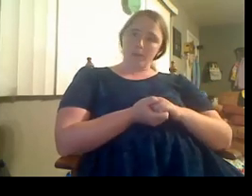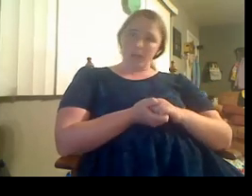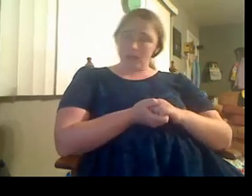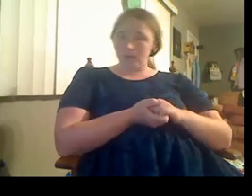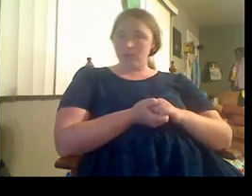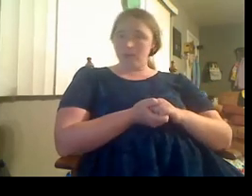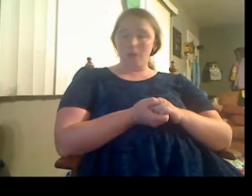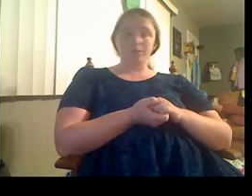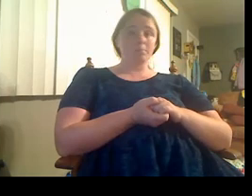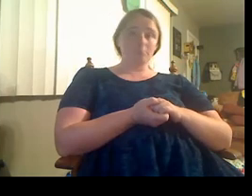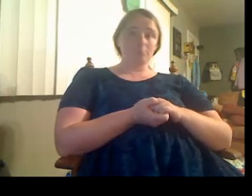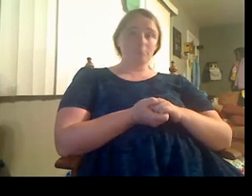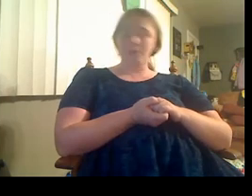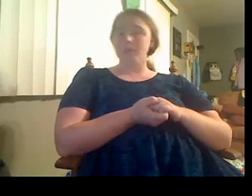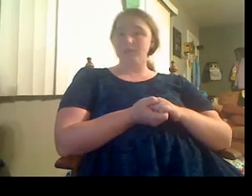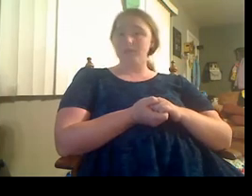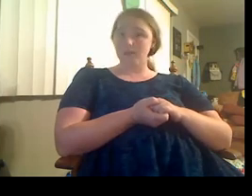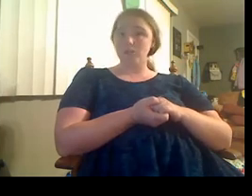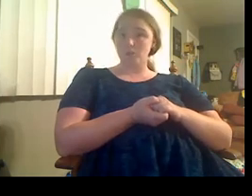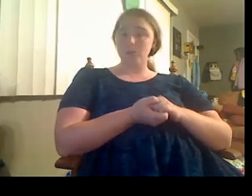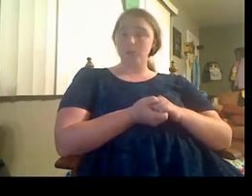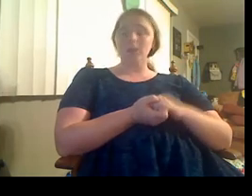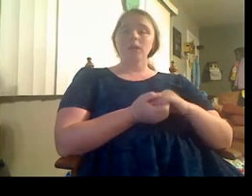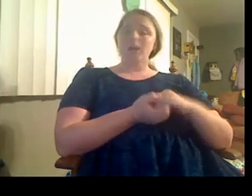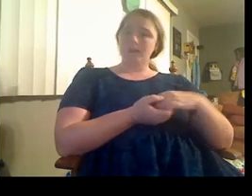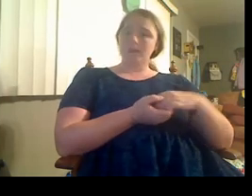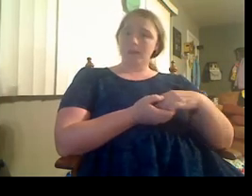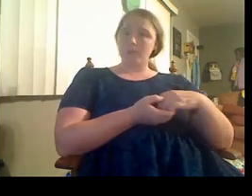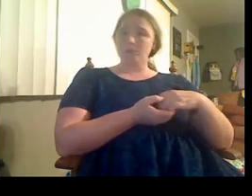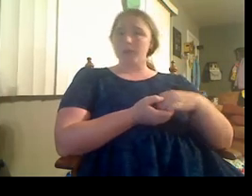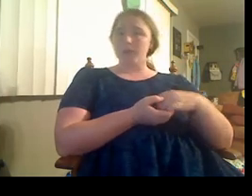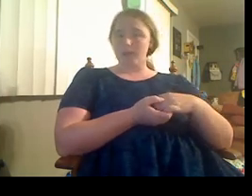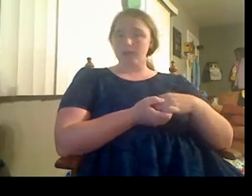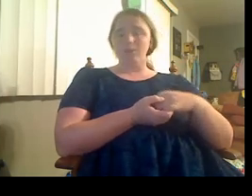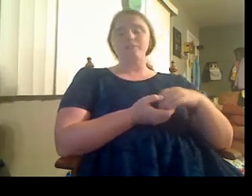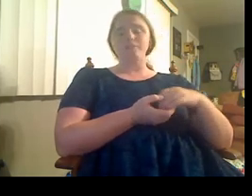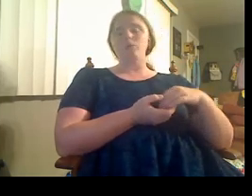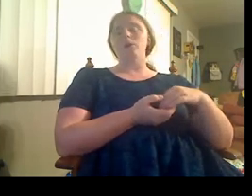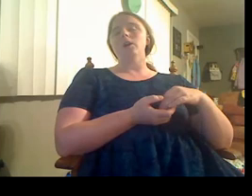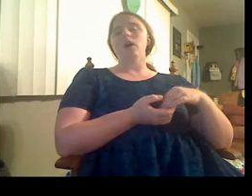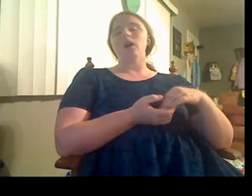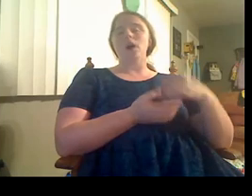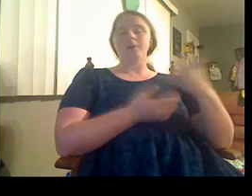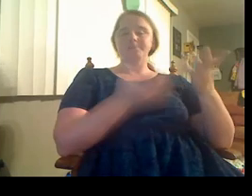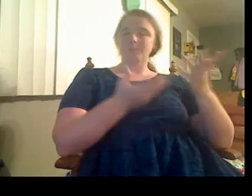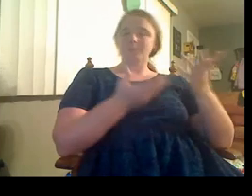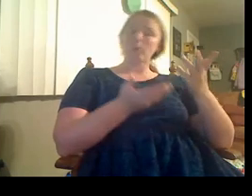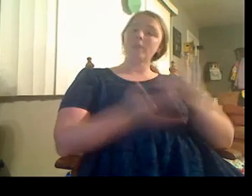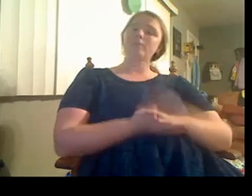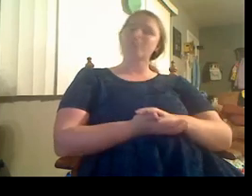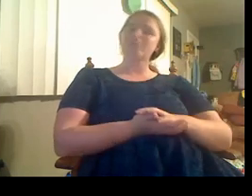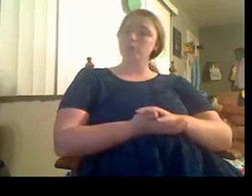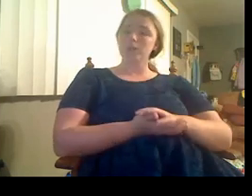meeting, often times in June, as they come up with our plans for what school is going to